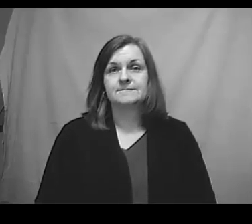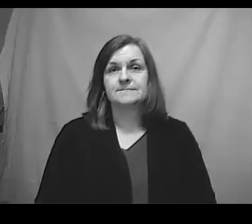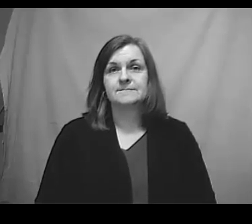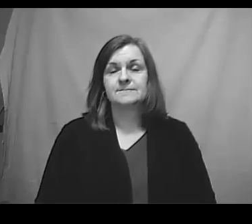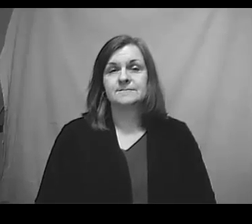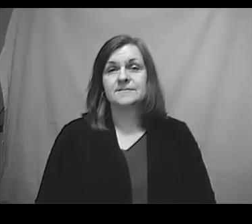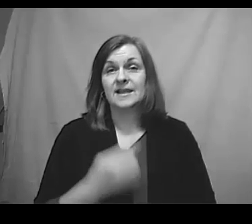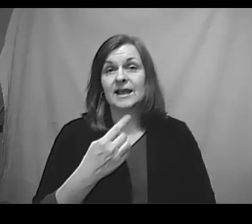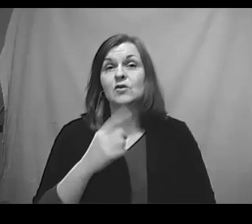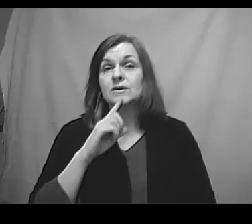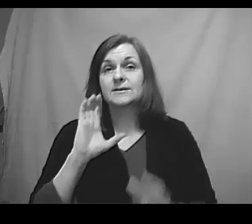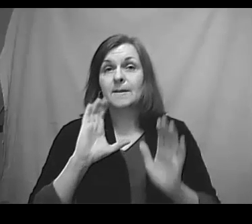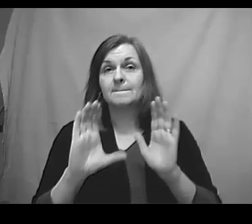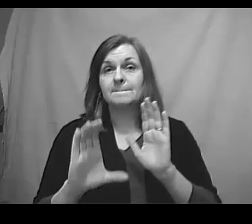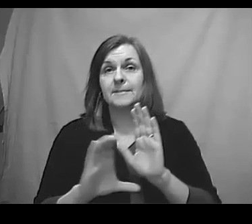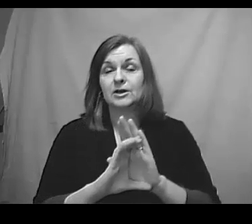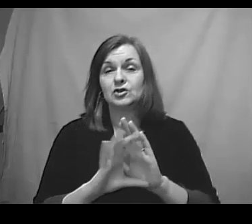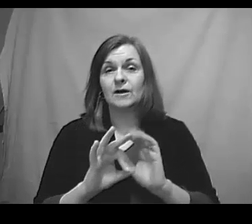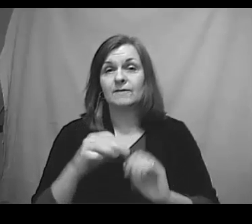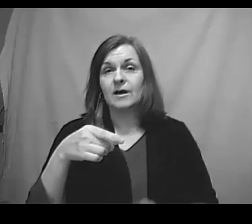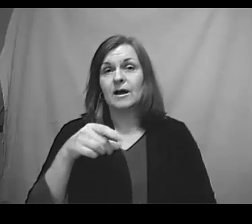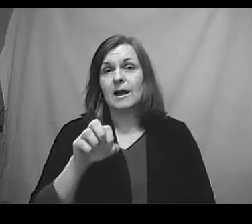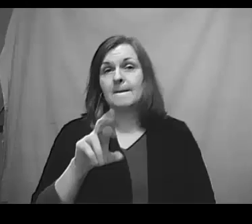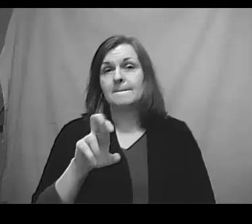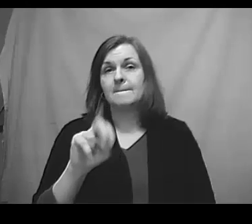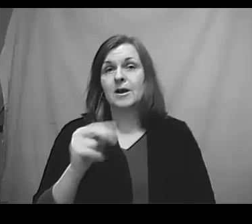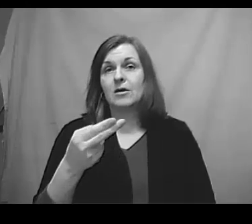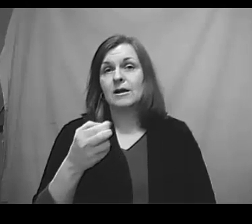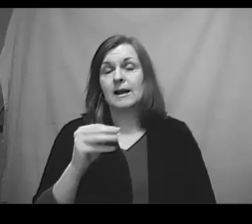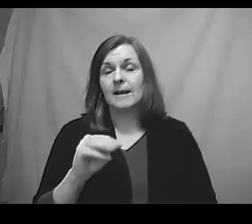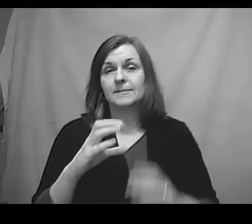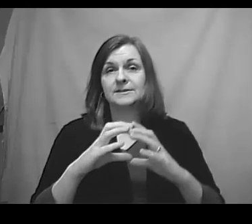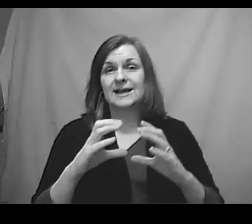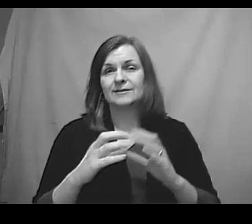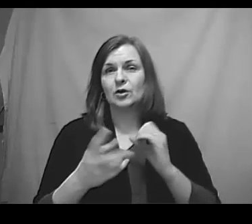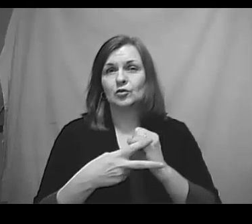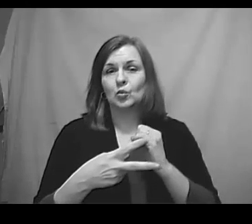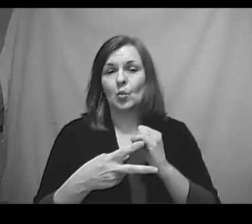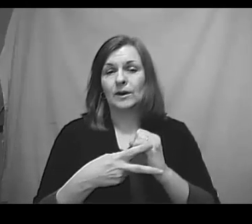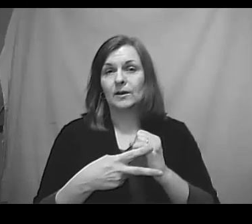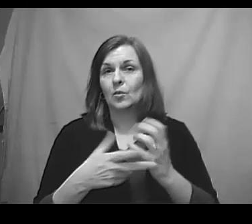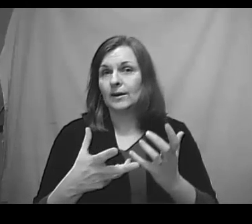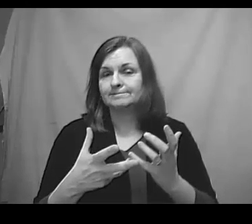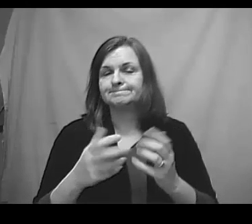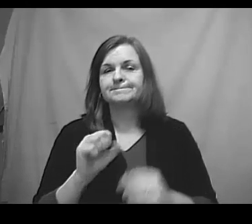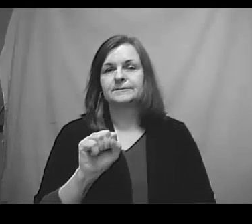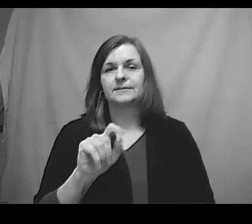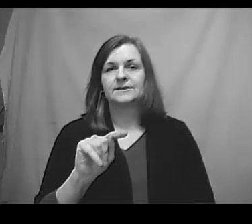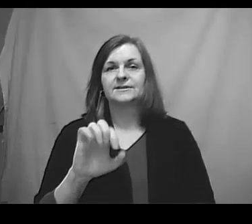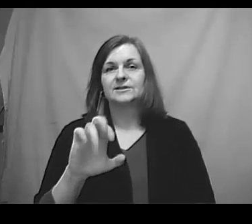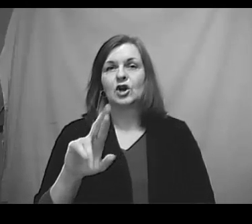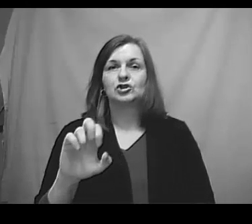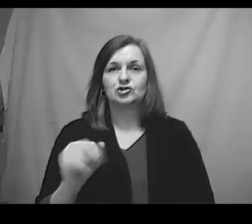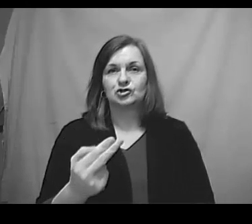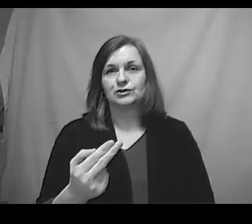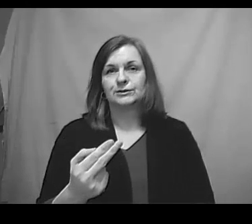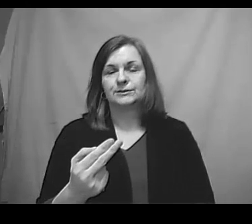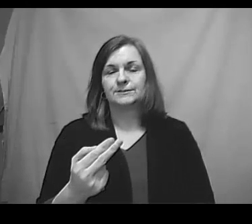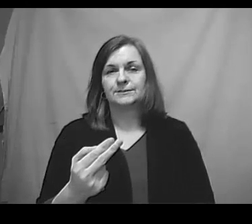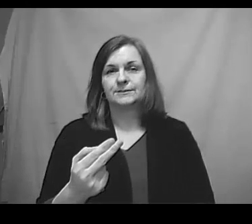here they show a picture of of parenchyme cells storing starch again a great